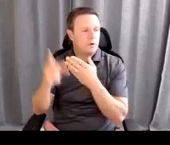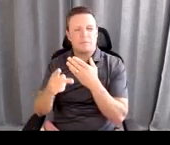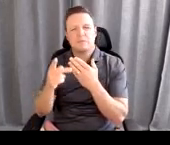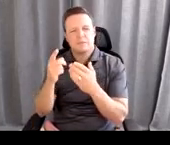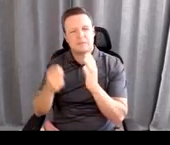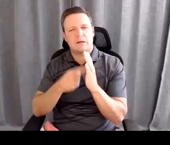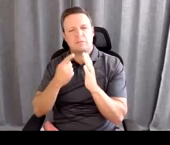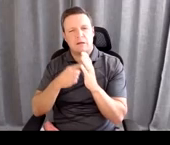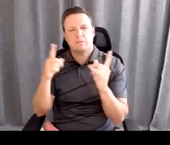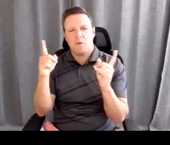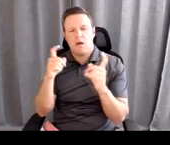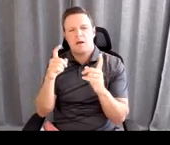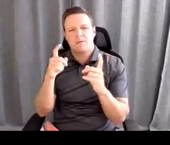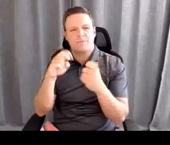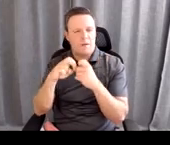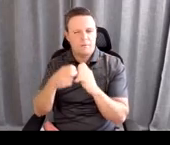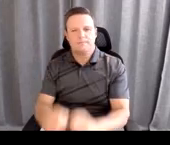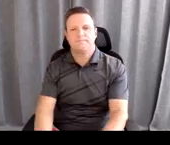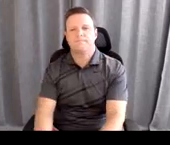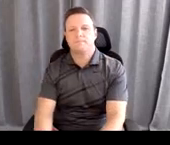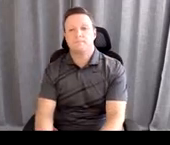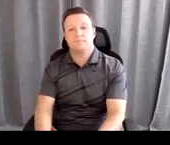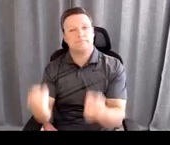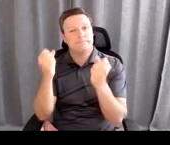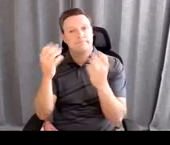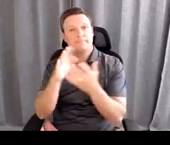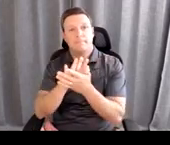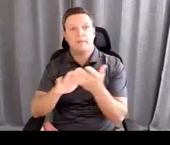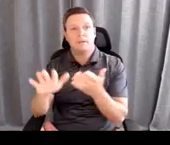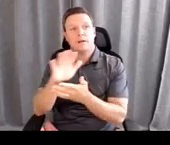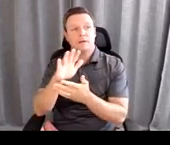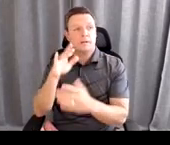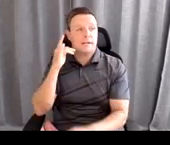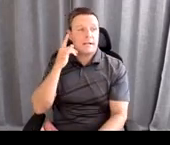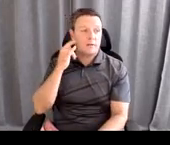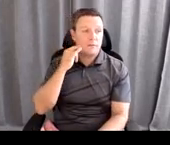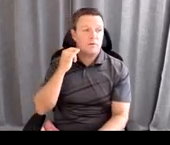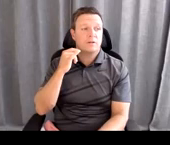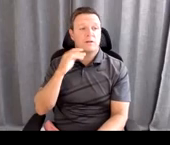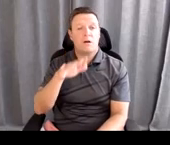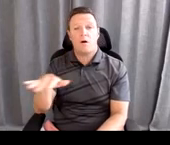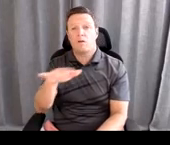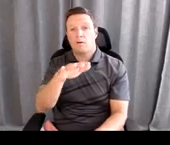Many colleges in California across the country have some sort of service learning program.